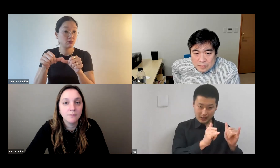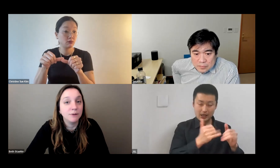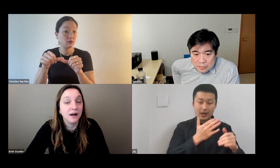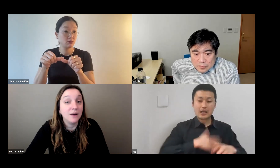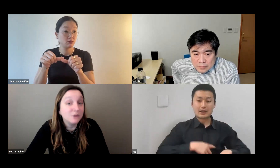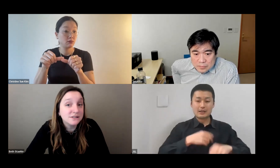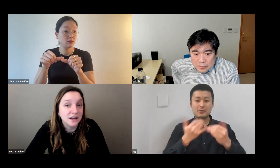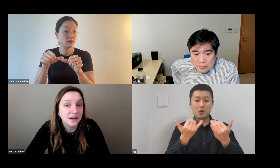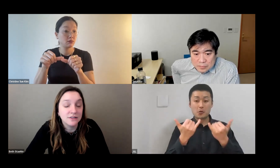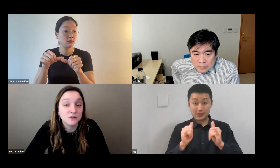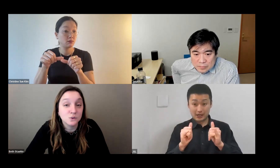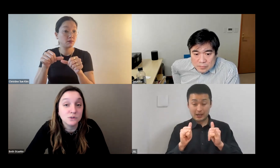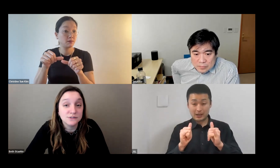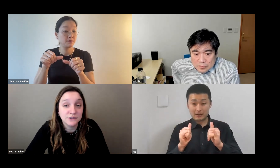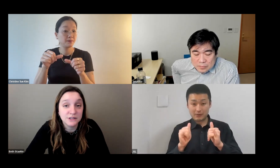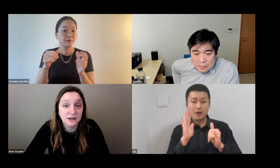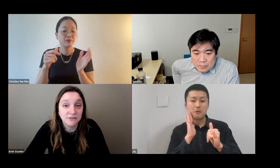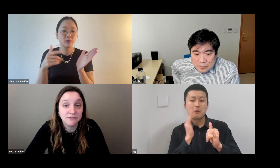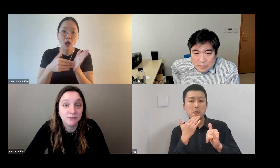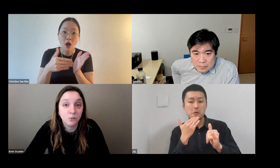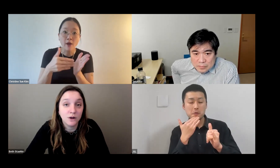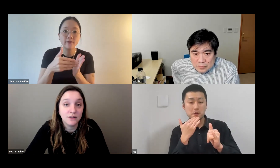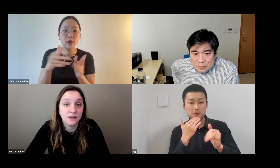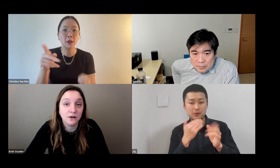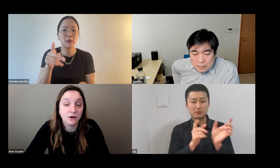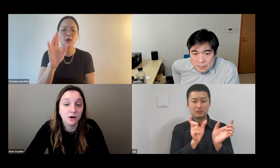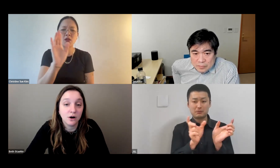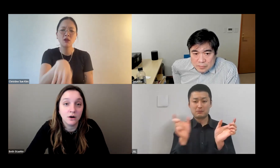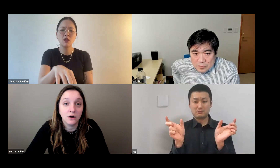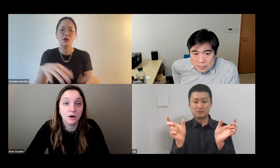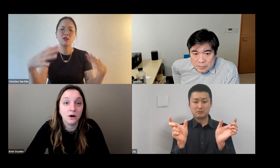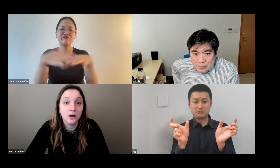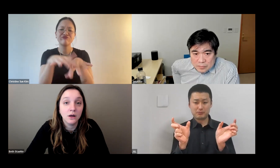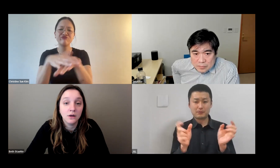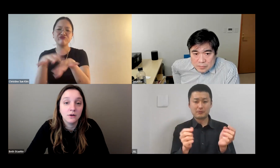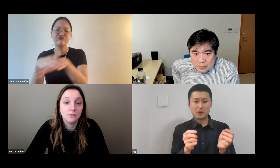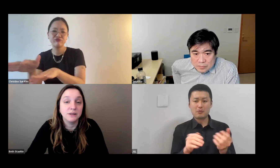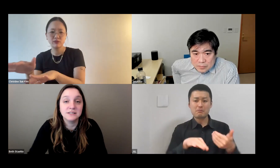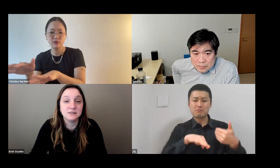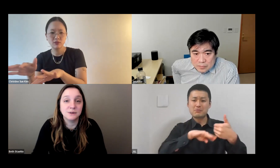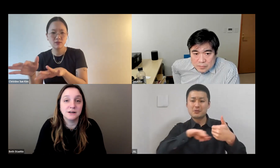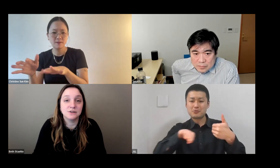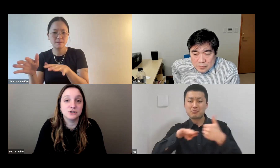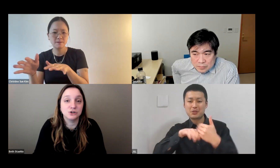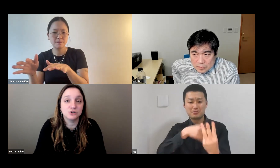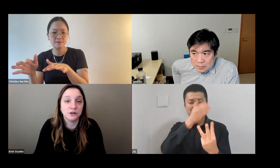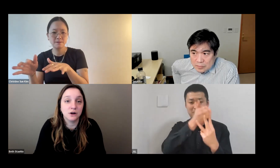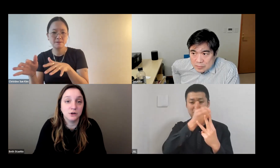But I will say the schools for the deaf, where they are… places where children use